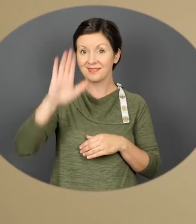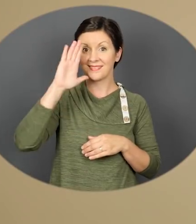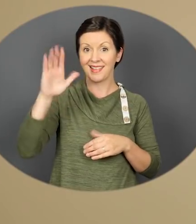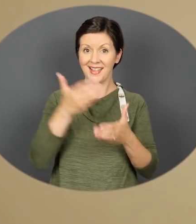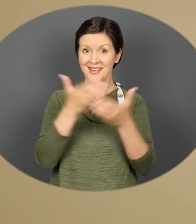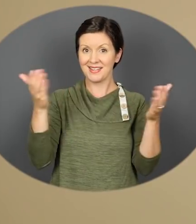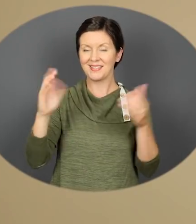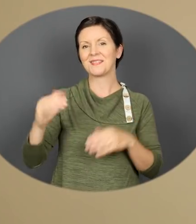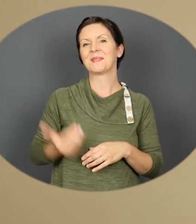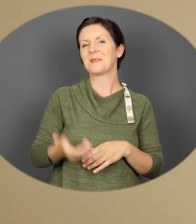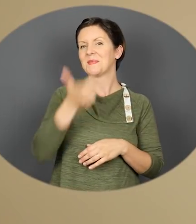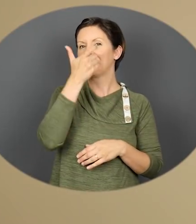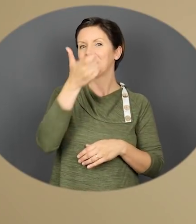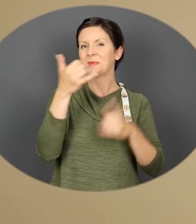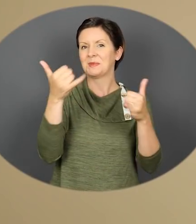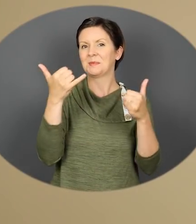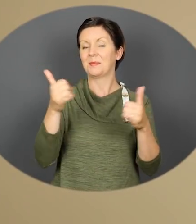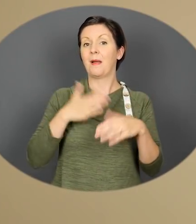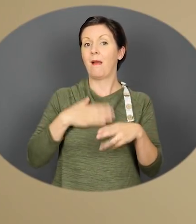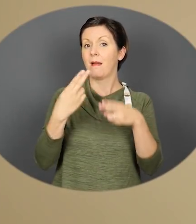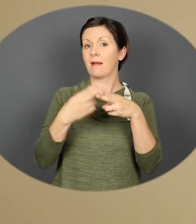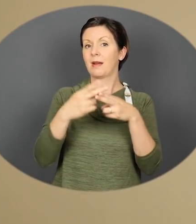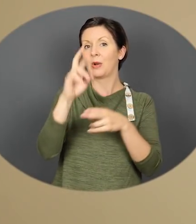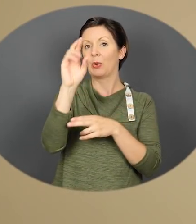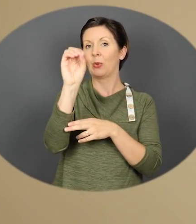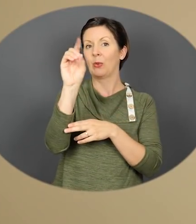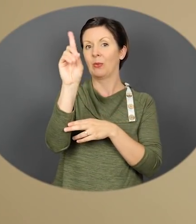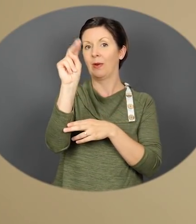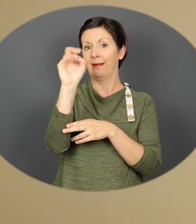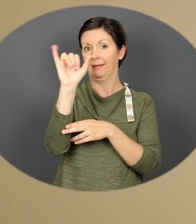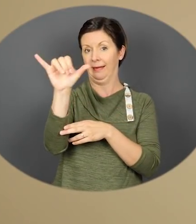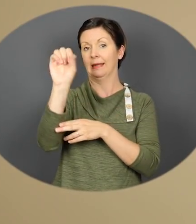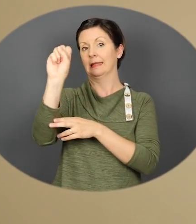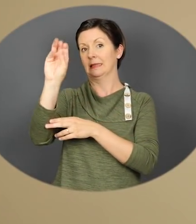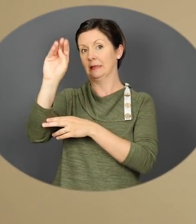Hi everyone, welcome to Watch It Played. My name is Rodney Smith and in this episode I’m